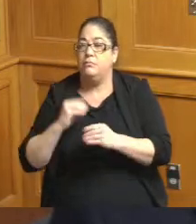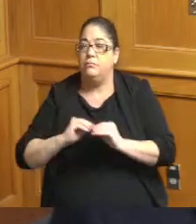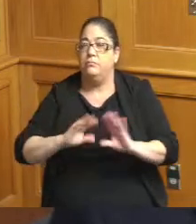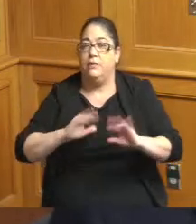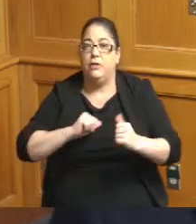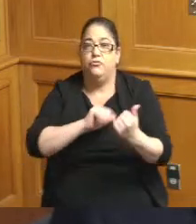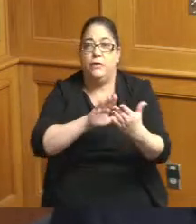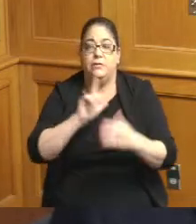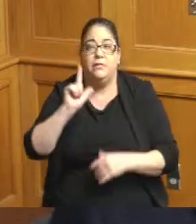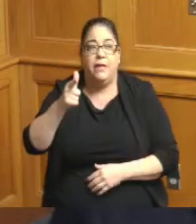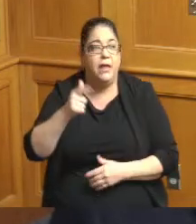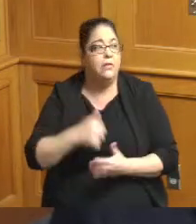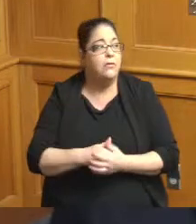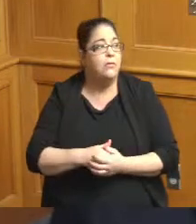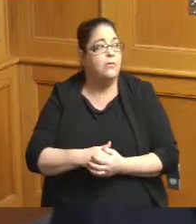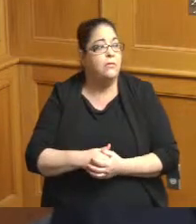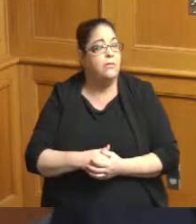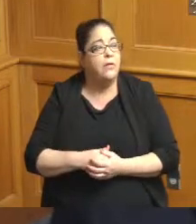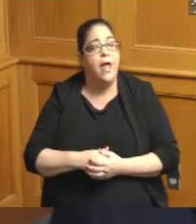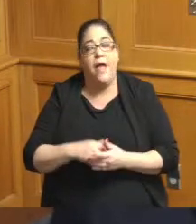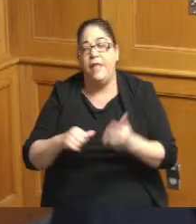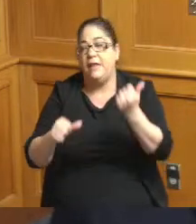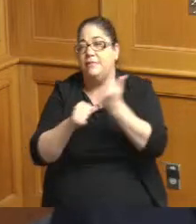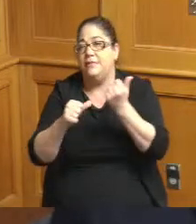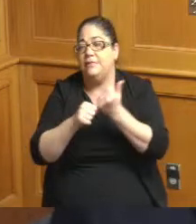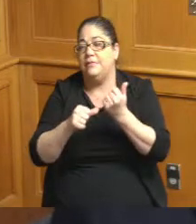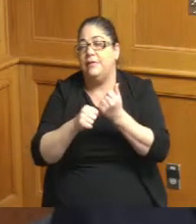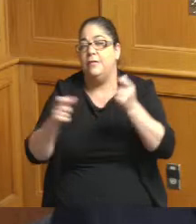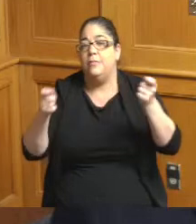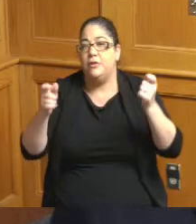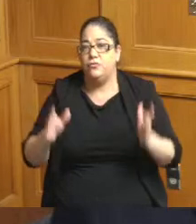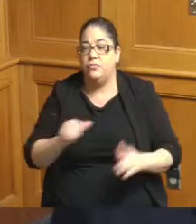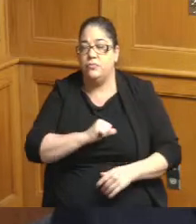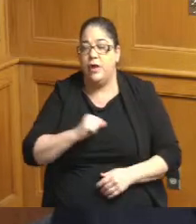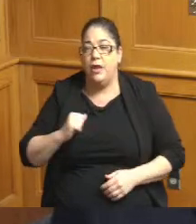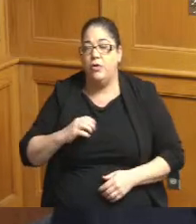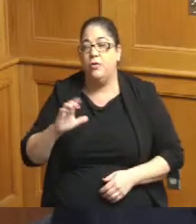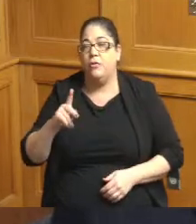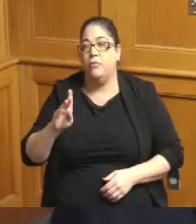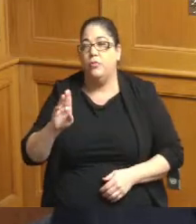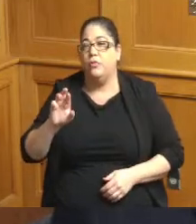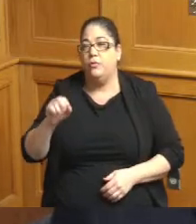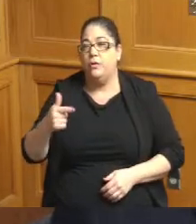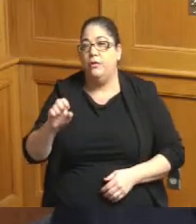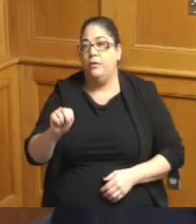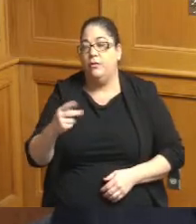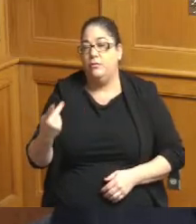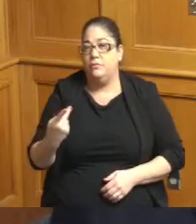Administrator Bergen myself will get back to you as quickly as we can with with answers so at this